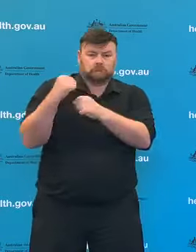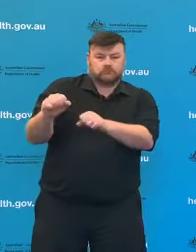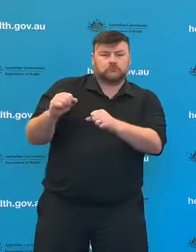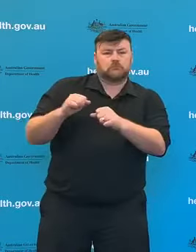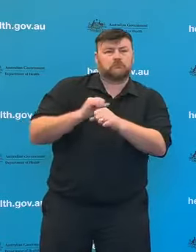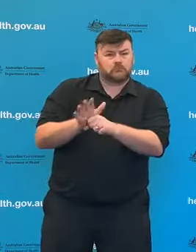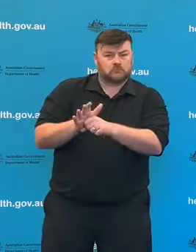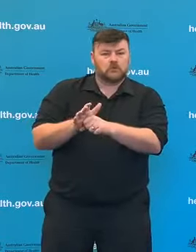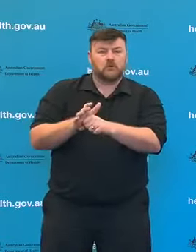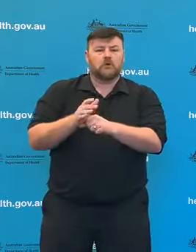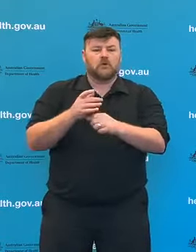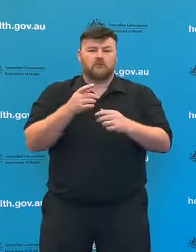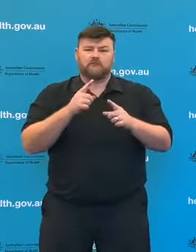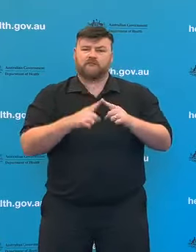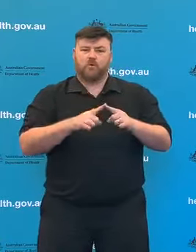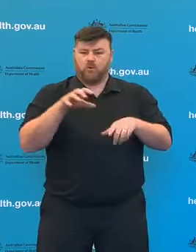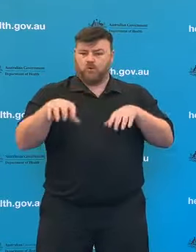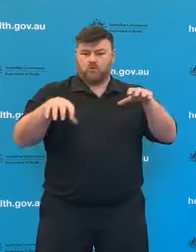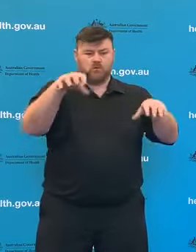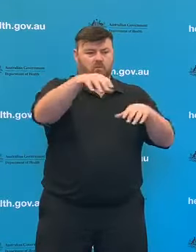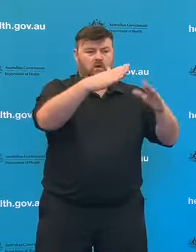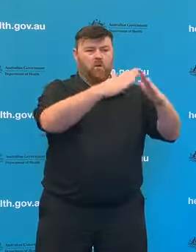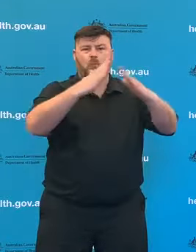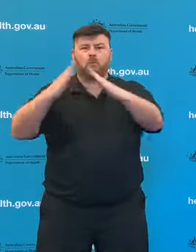care facilities and other aged care services across